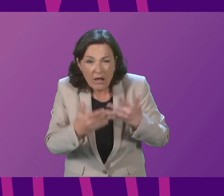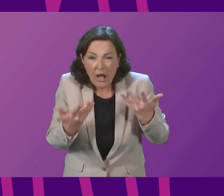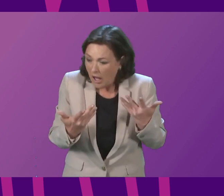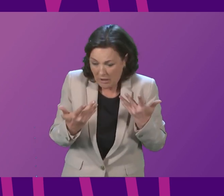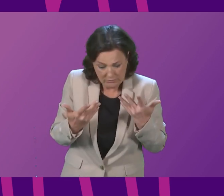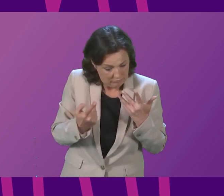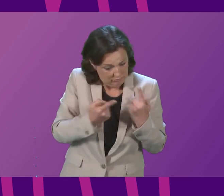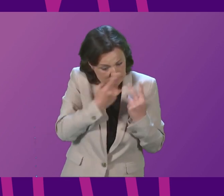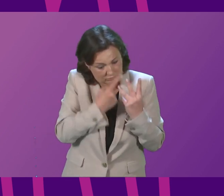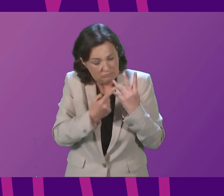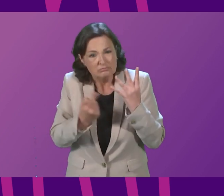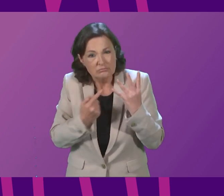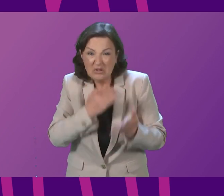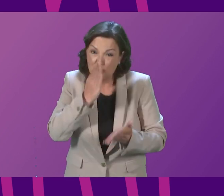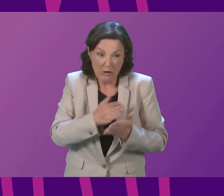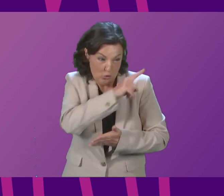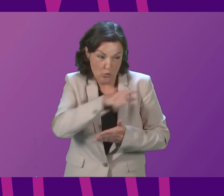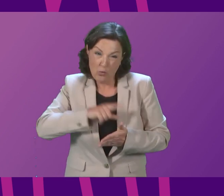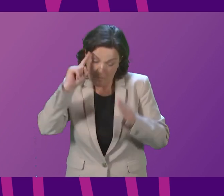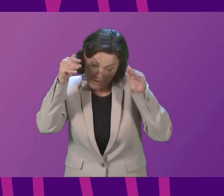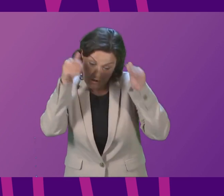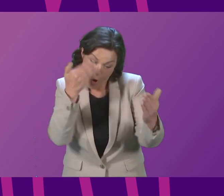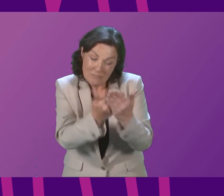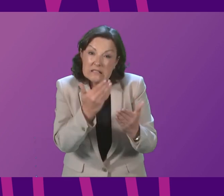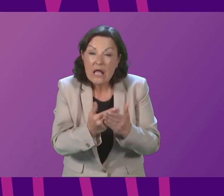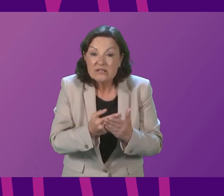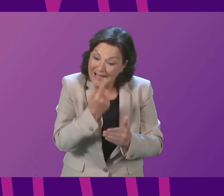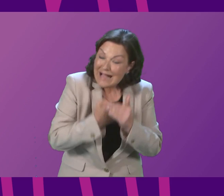will be playing second fiddle to an independence referendum, because we know that the First